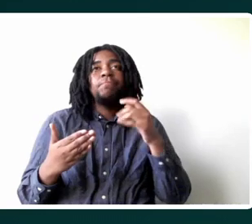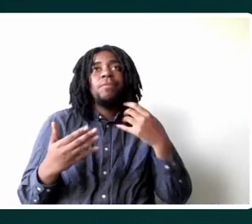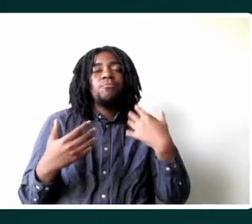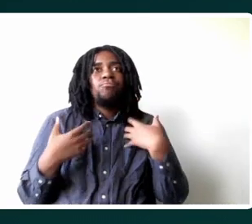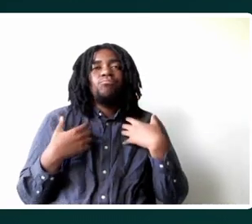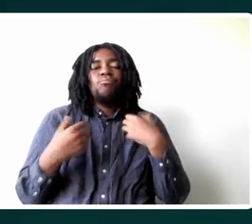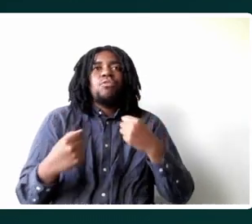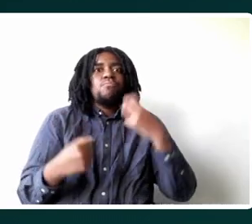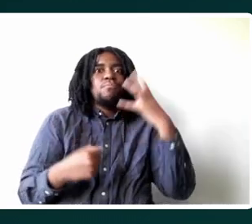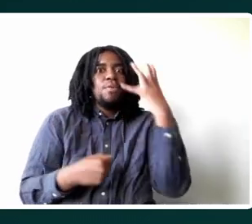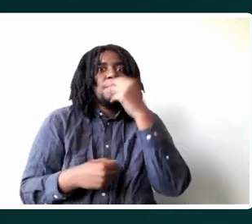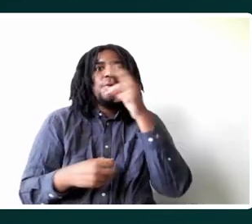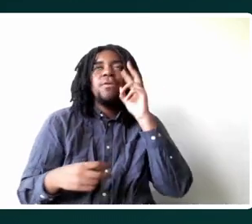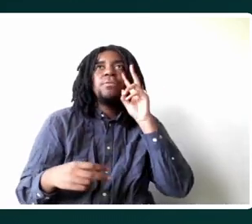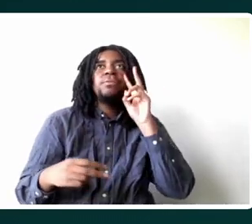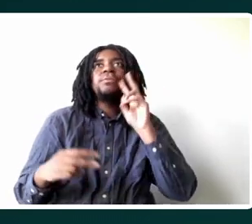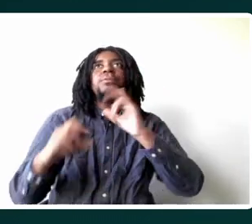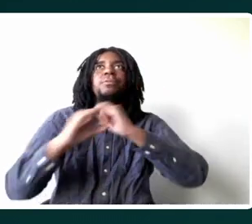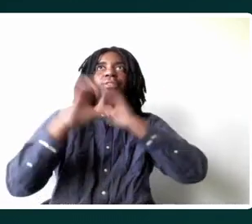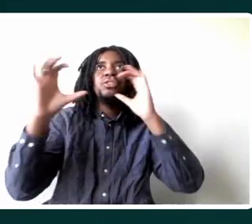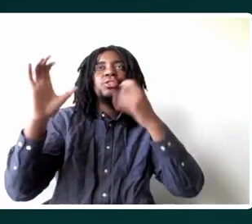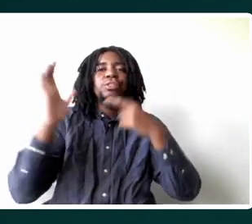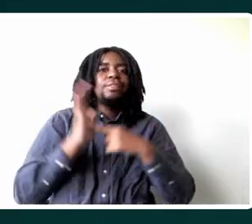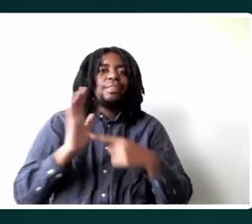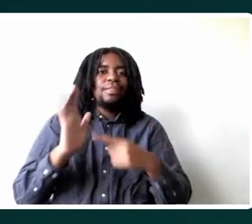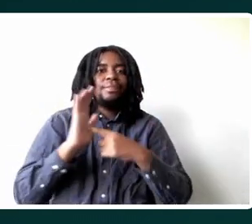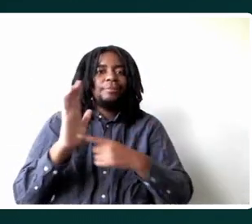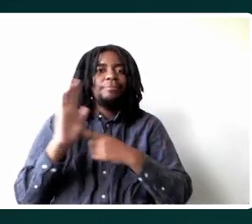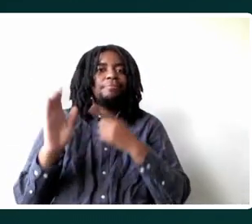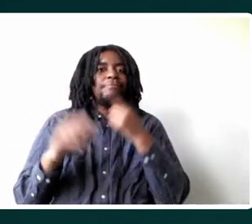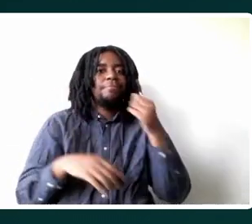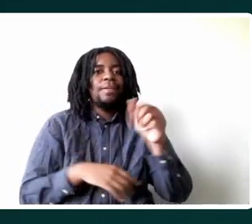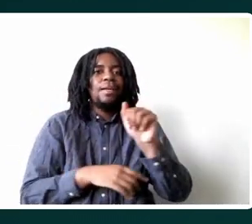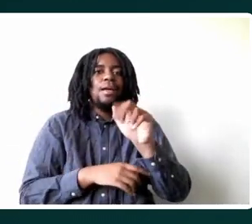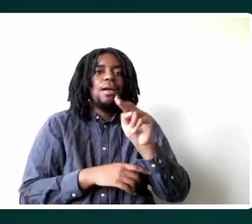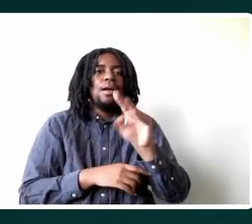exhibition at the Smithsonian Anacostia Community Museum. It explores a rich